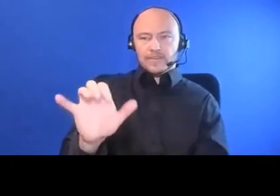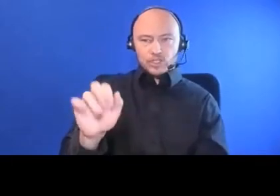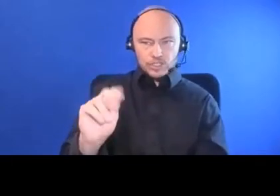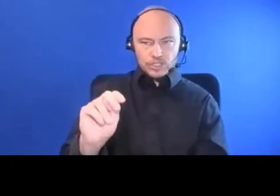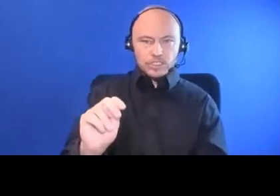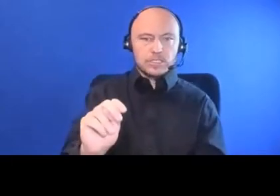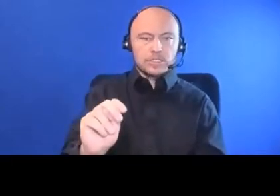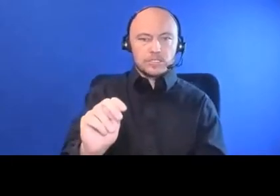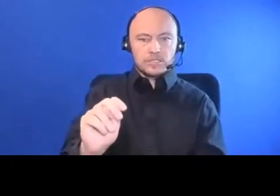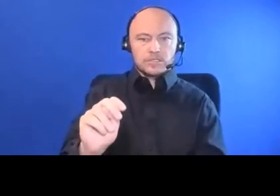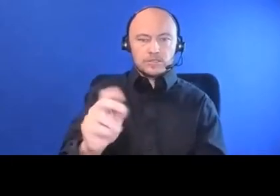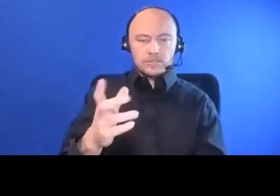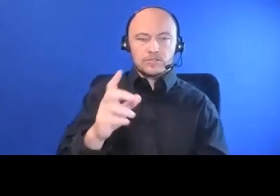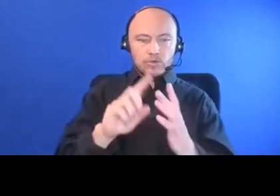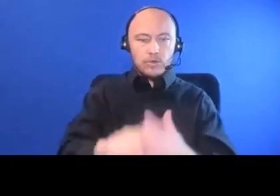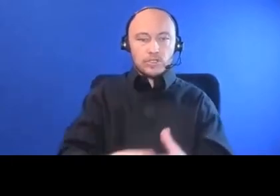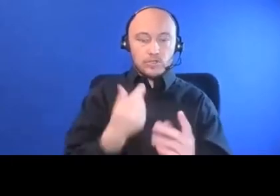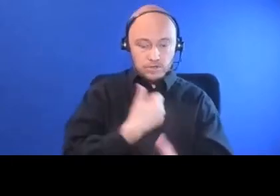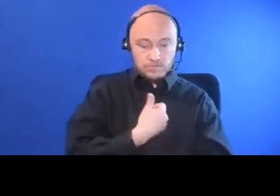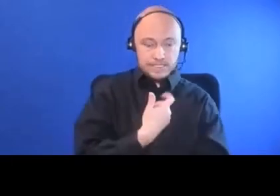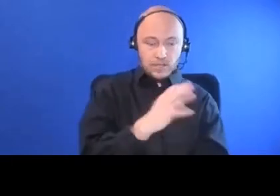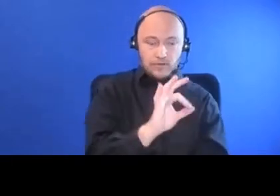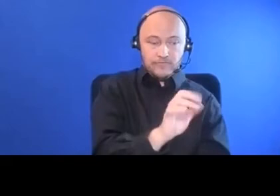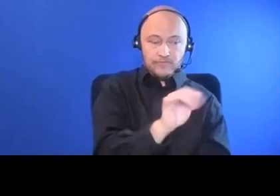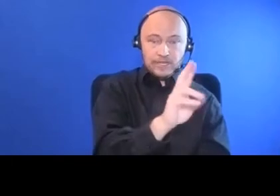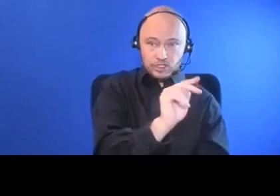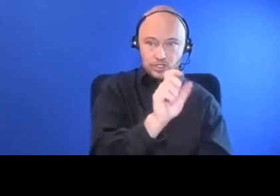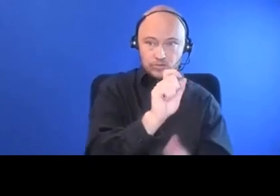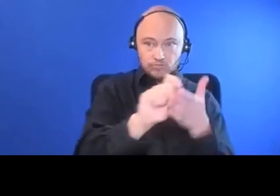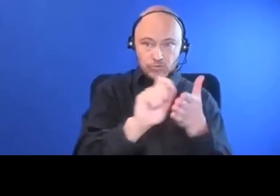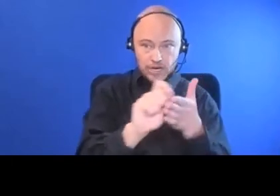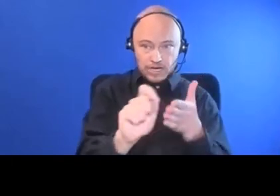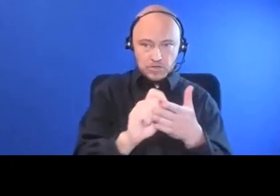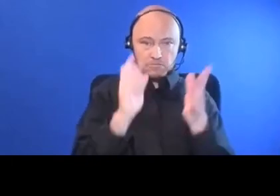Started out as a fiction writer and then decided to write a memoir